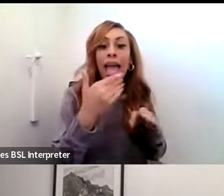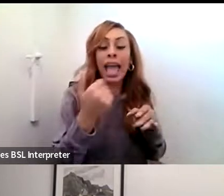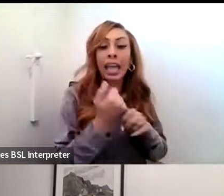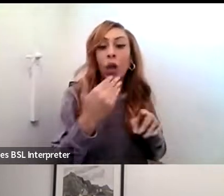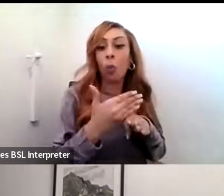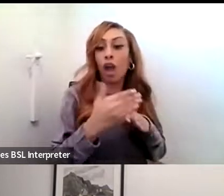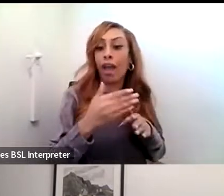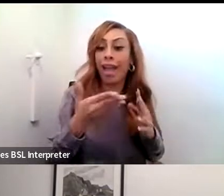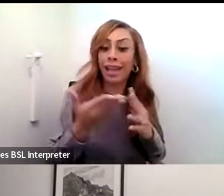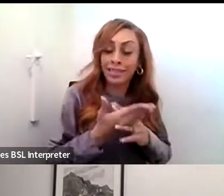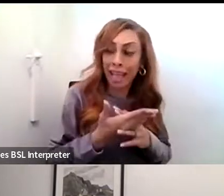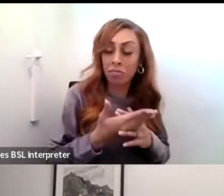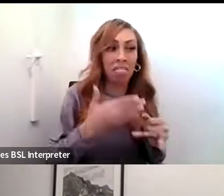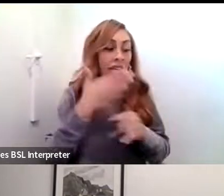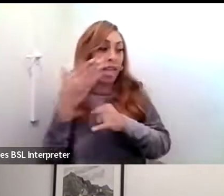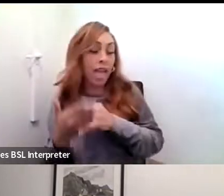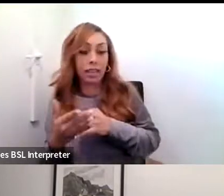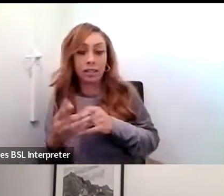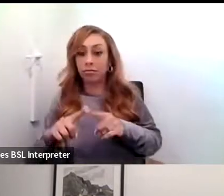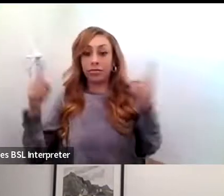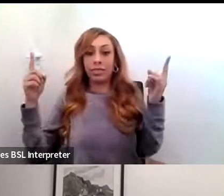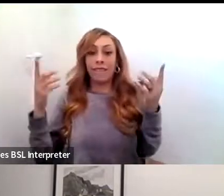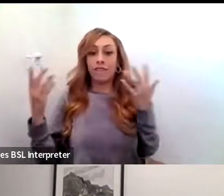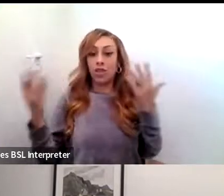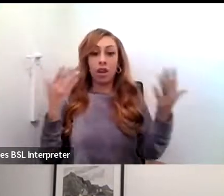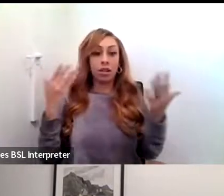but you might then end up with completely different unexpected costs,